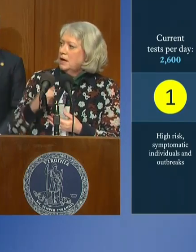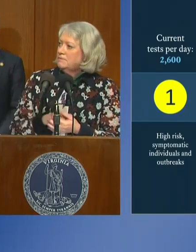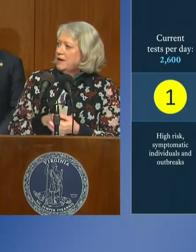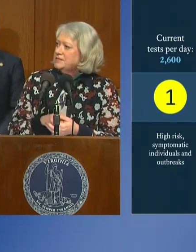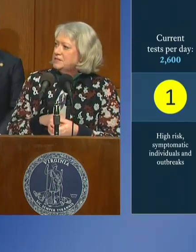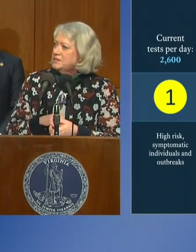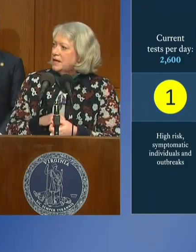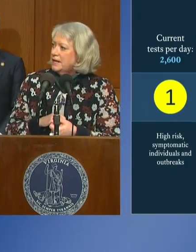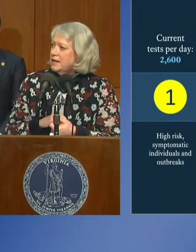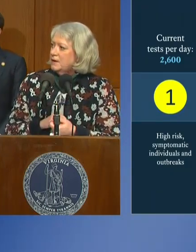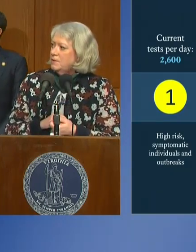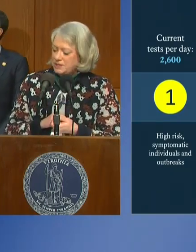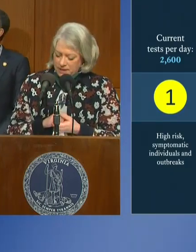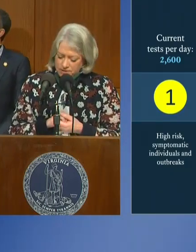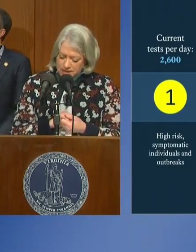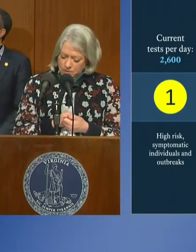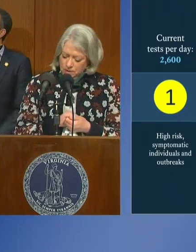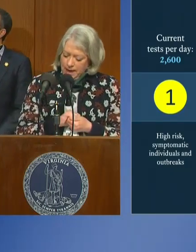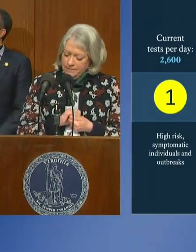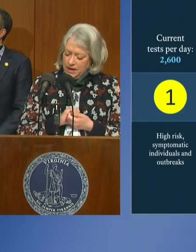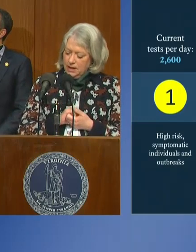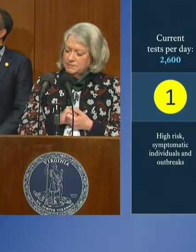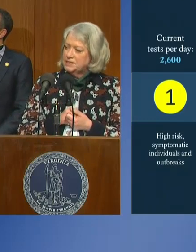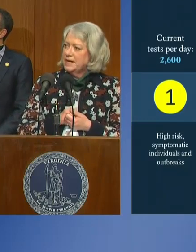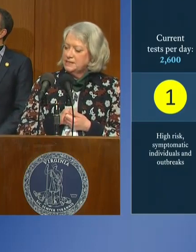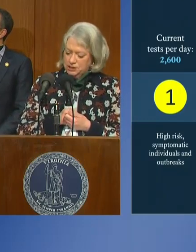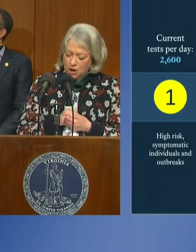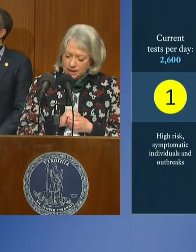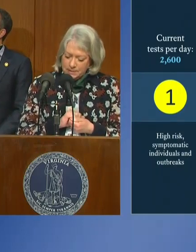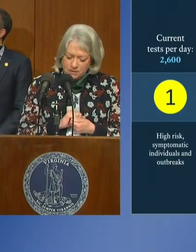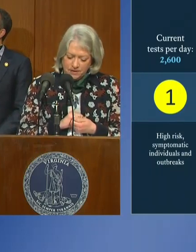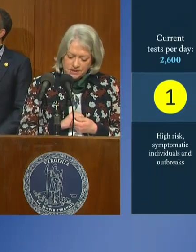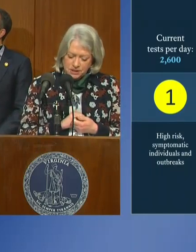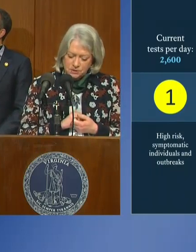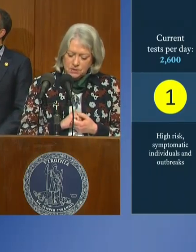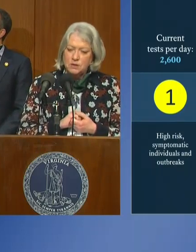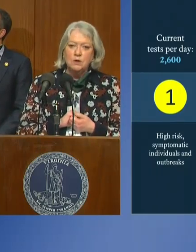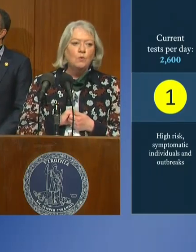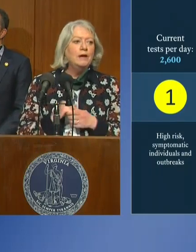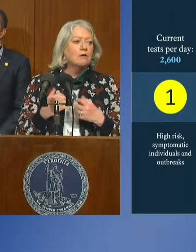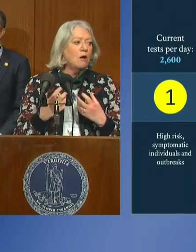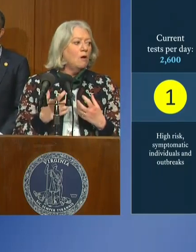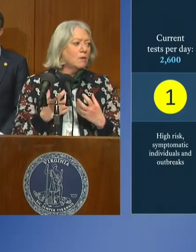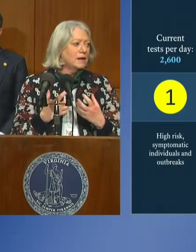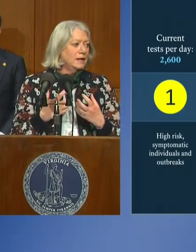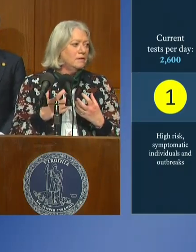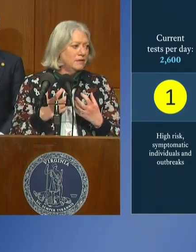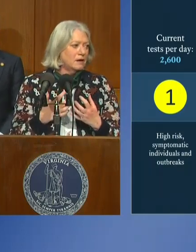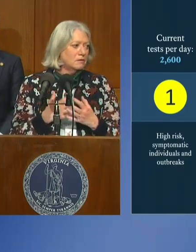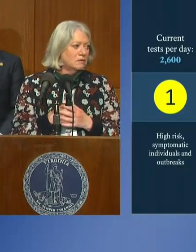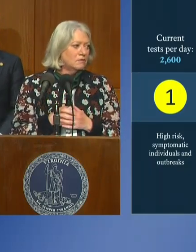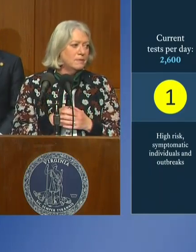QUICKLY MOVING TO THE POINT WHERE WE WILL BE. IN OTHER- FACES I WOULD TELL YOU THAT